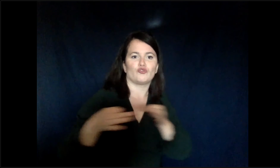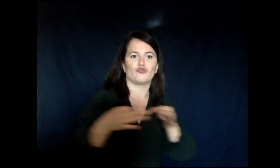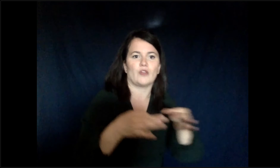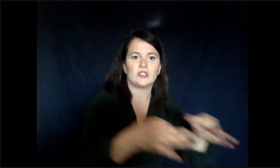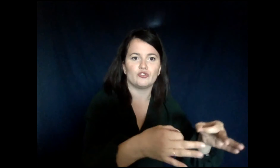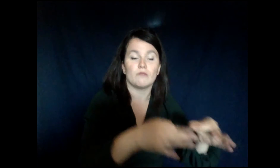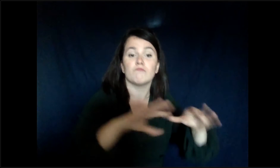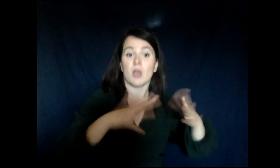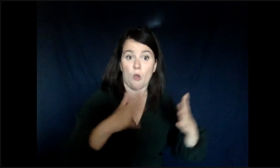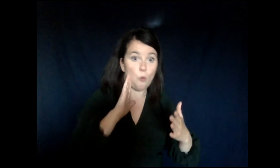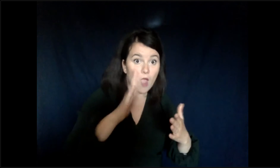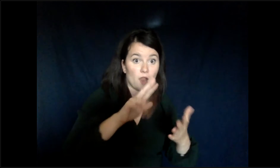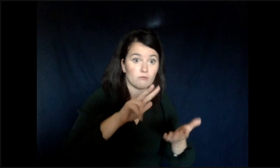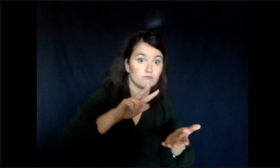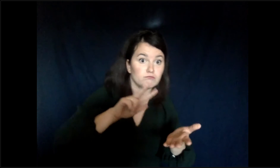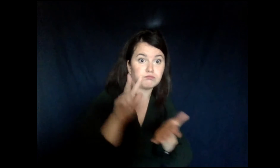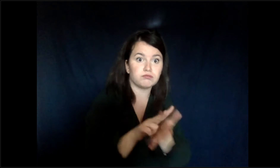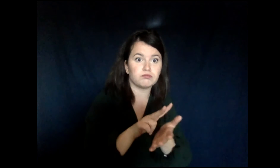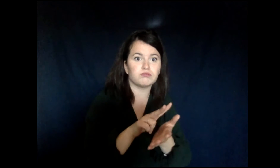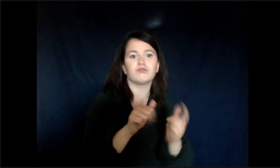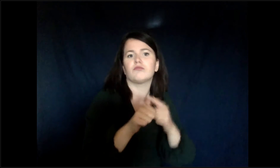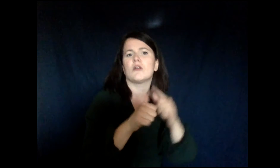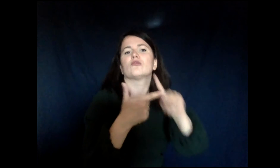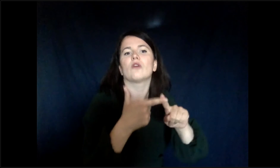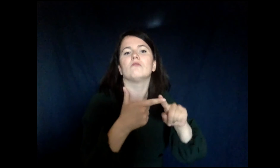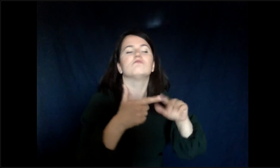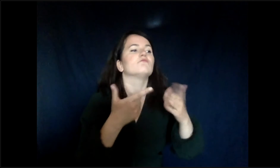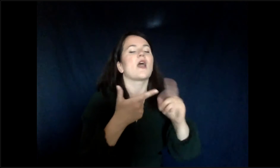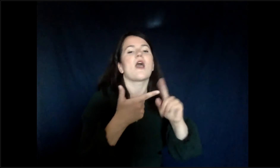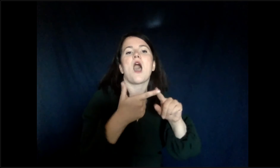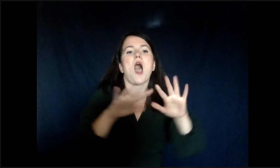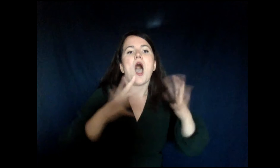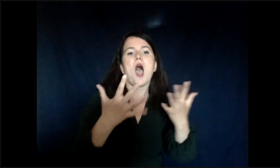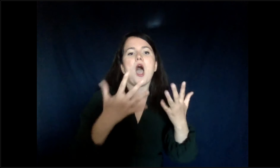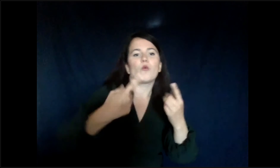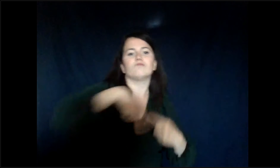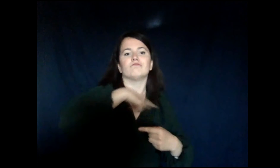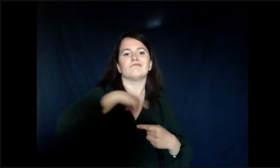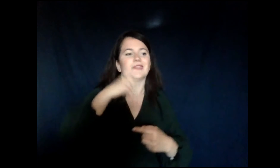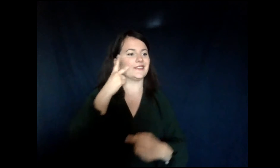And second, how do we foresee the strategy ensuring